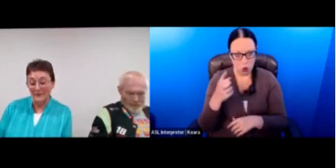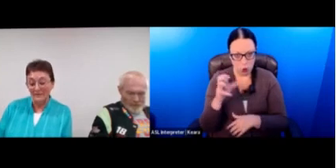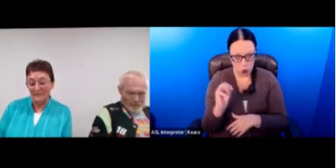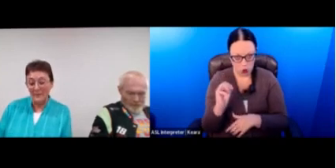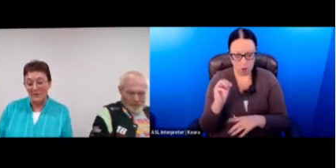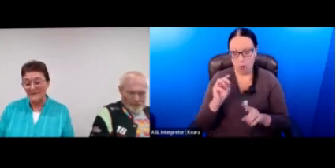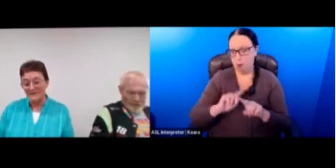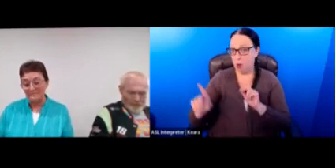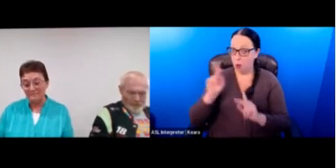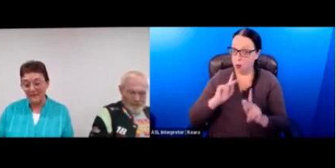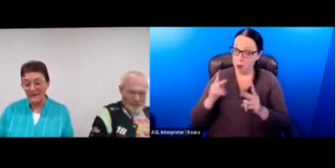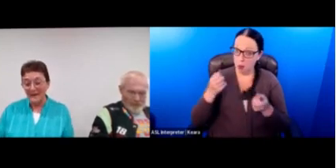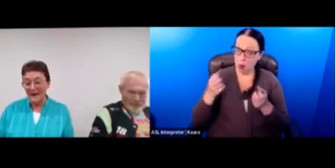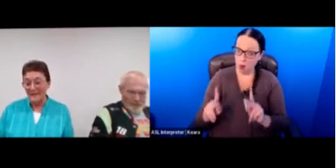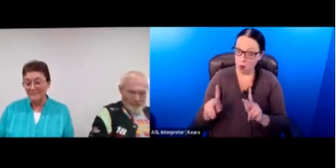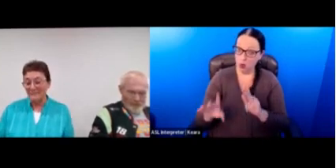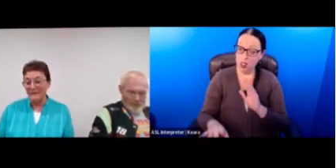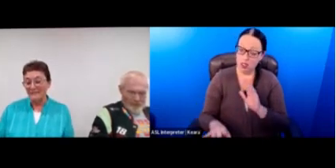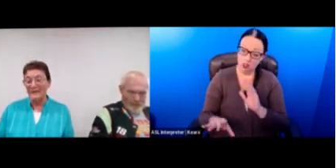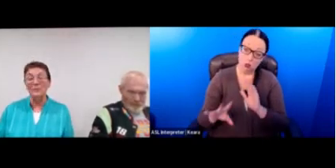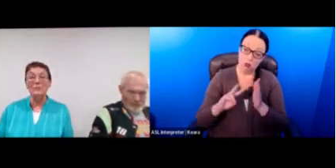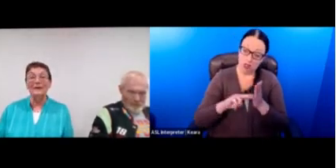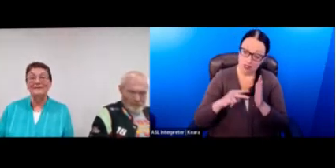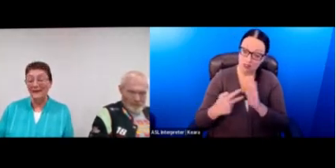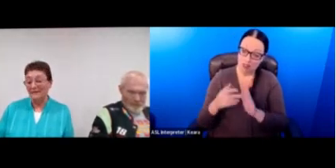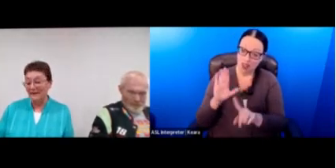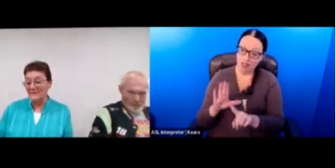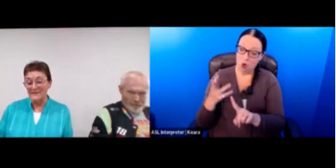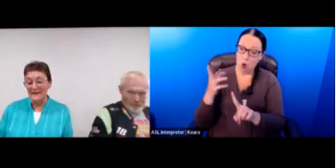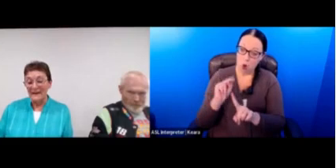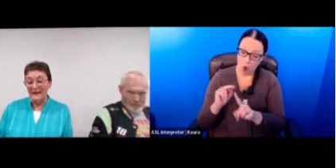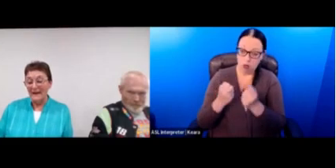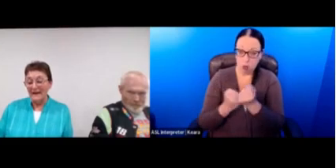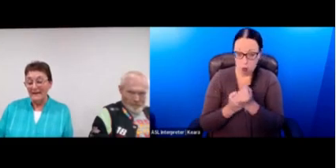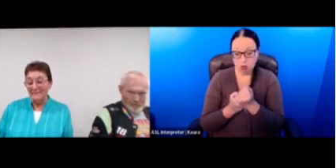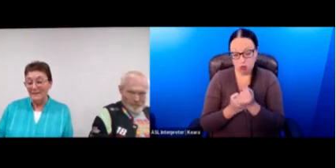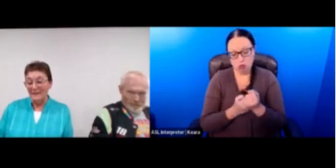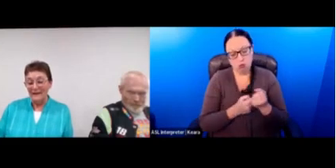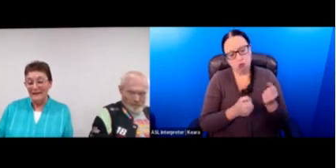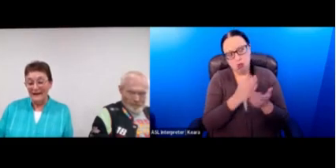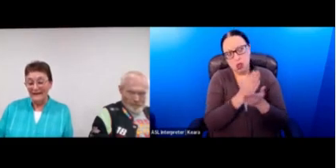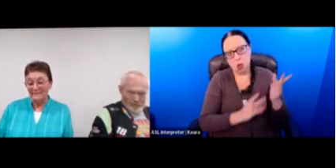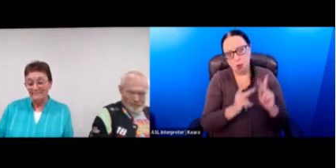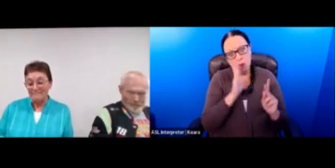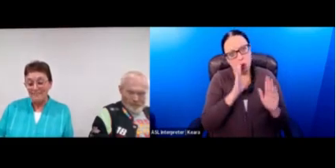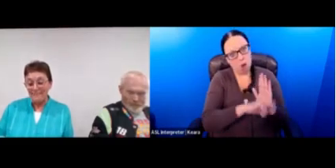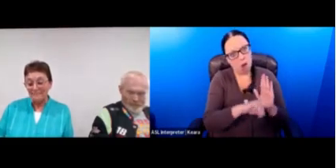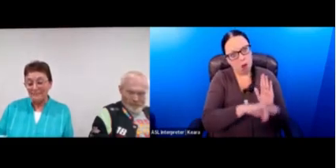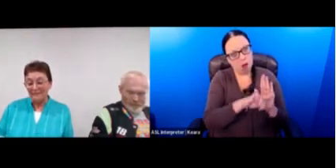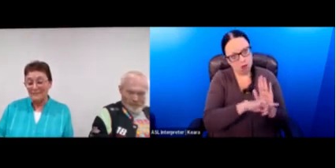their own supports. It will bring out the naysayers and it's